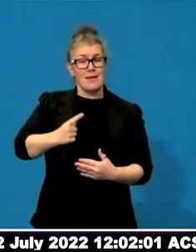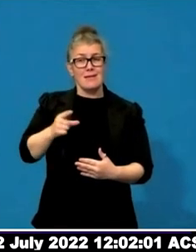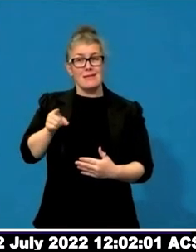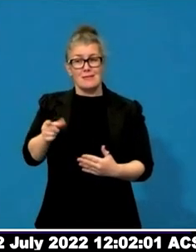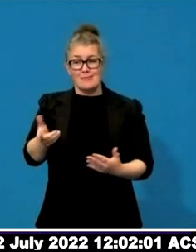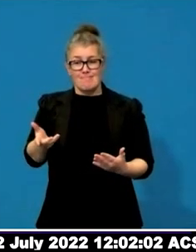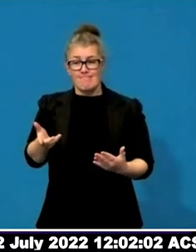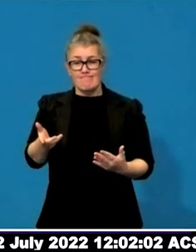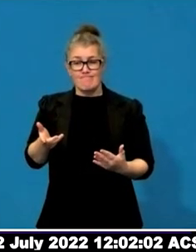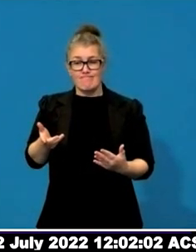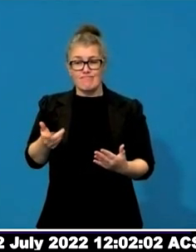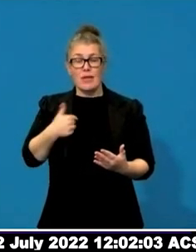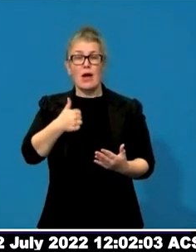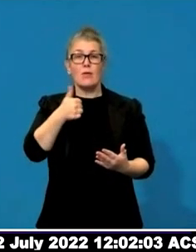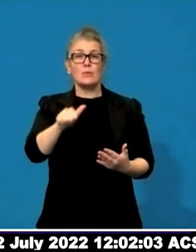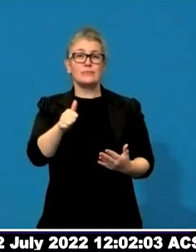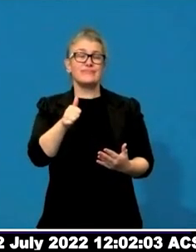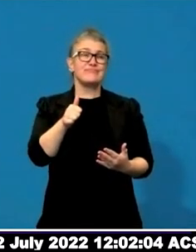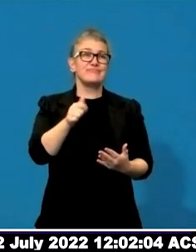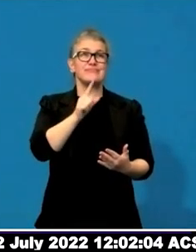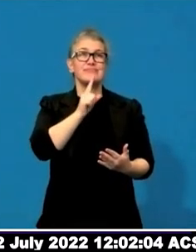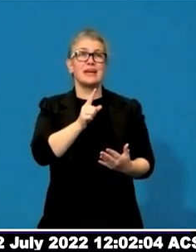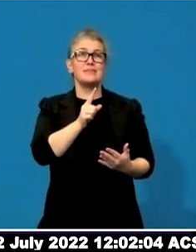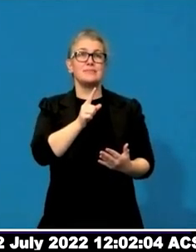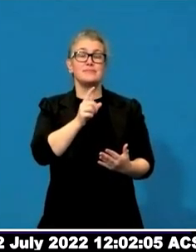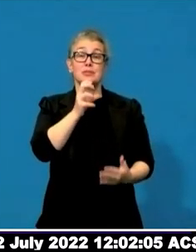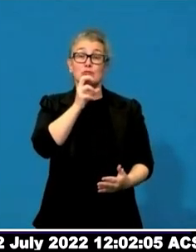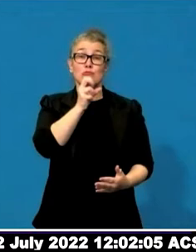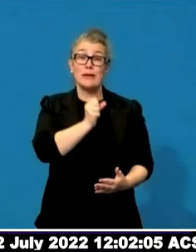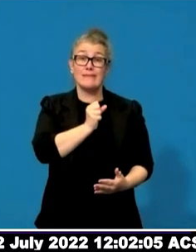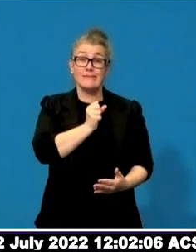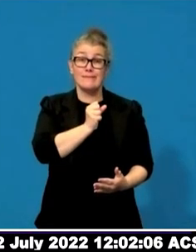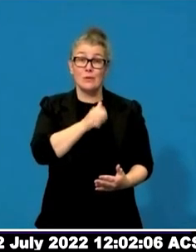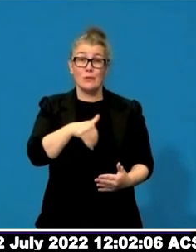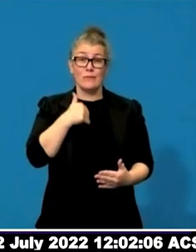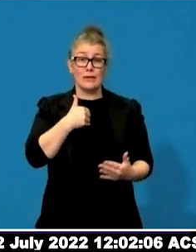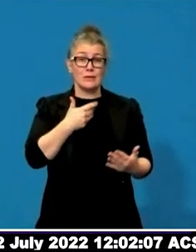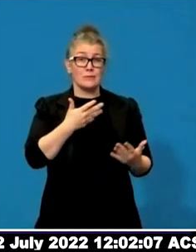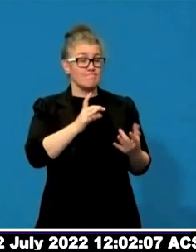I will use the term grief or loss of those of those connections.